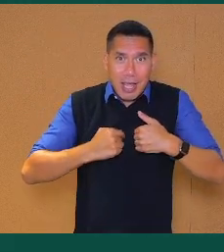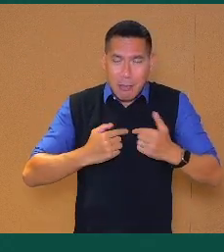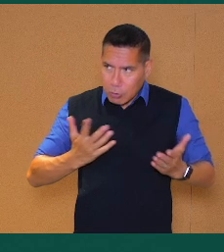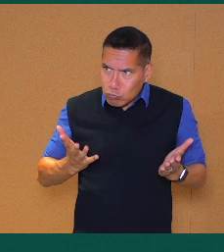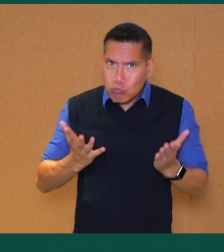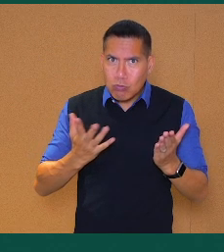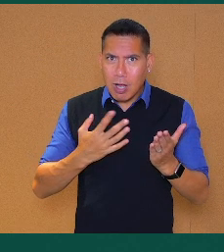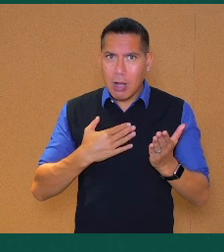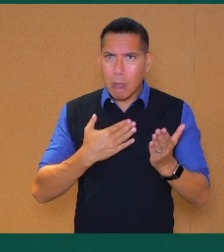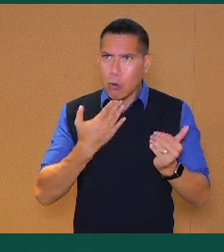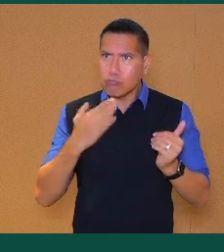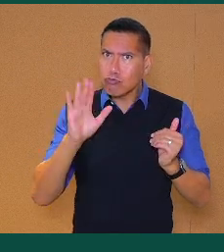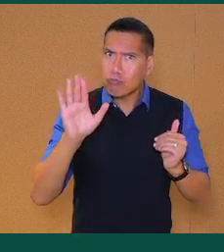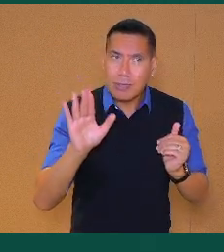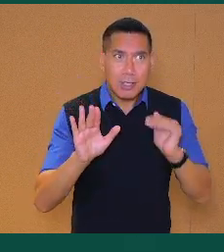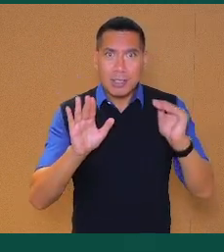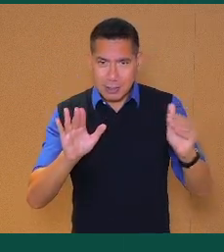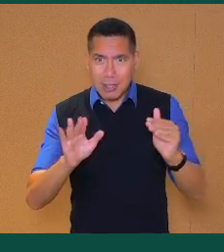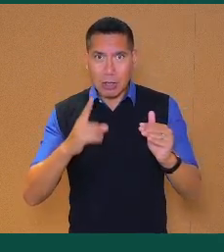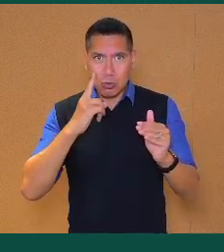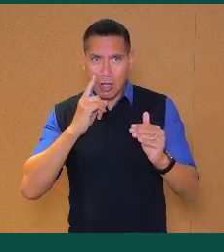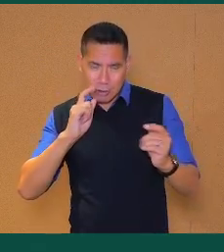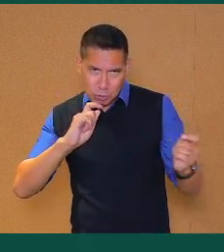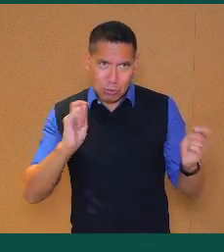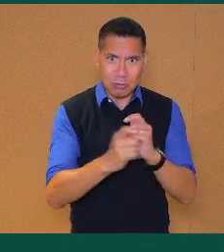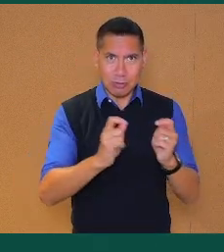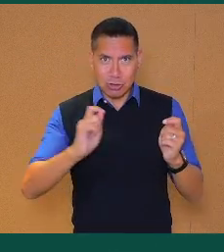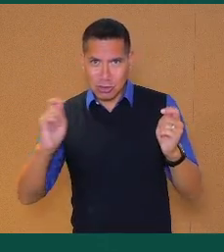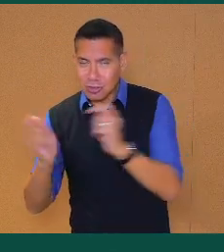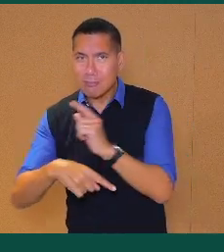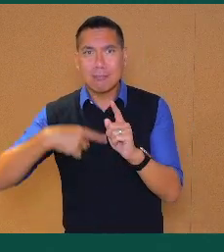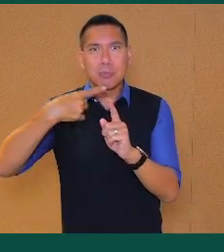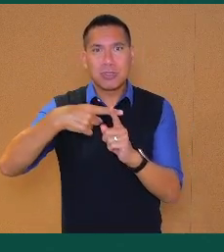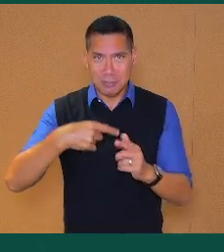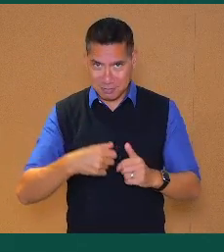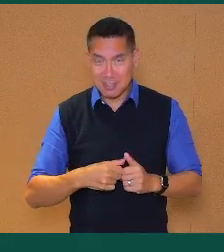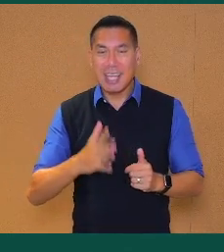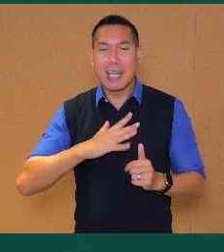to be more vocal, go the extra mile, and drive the change.